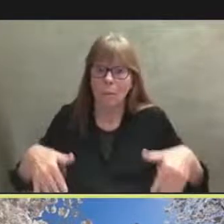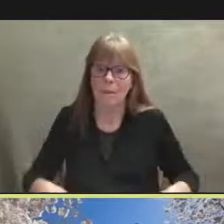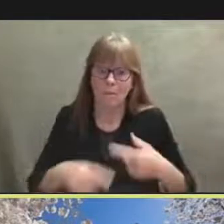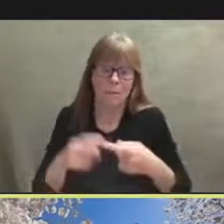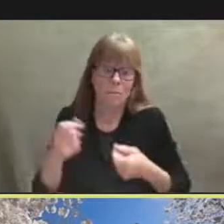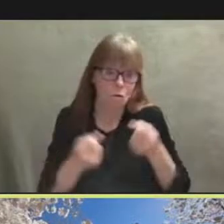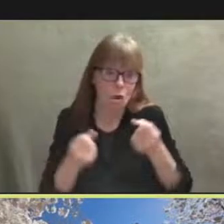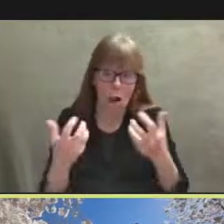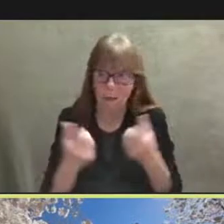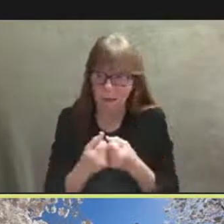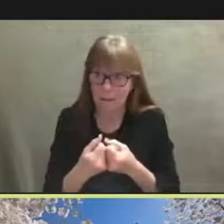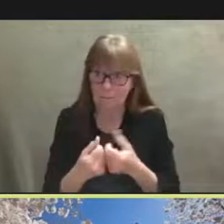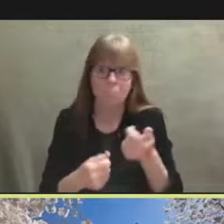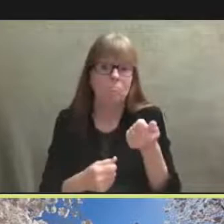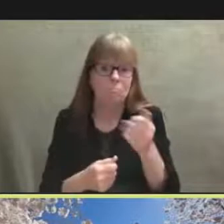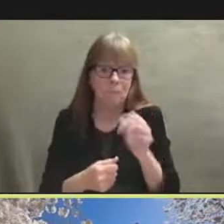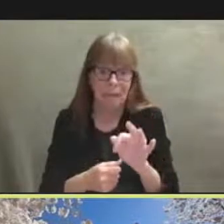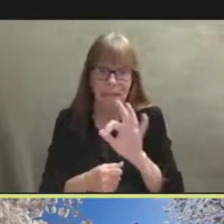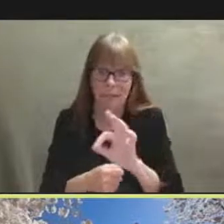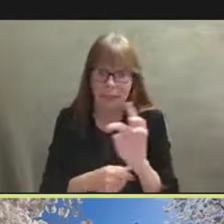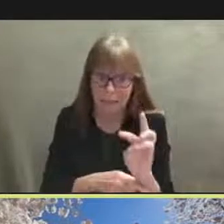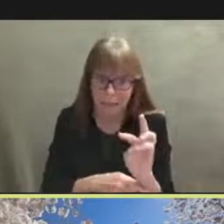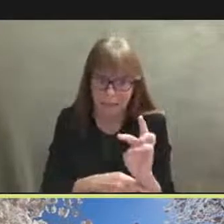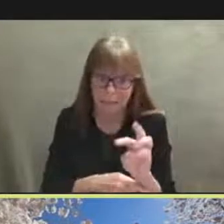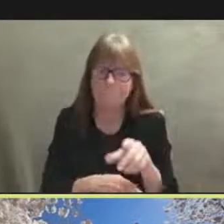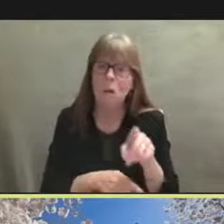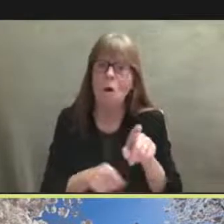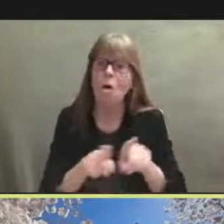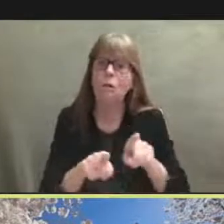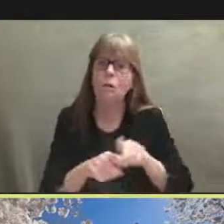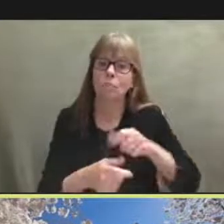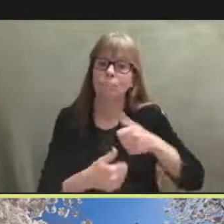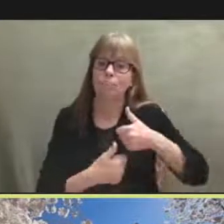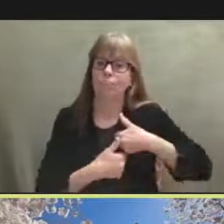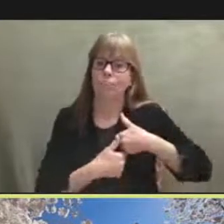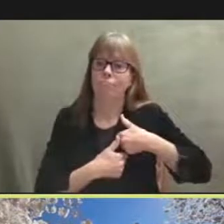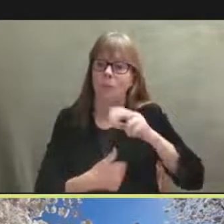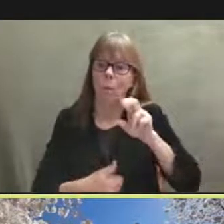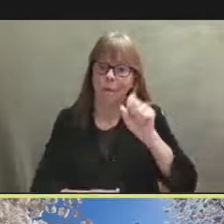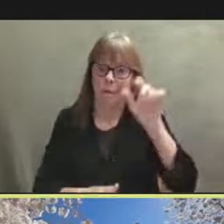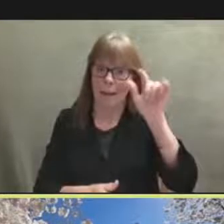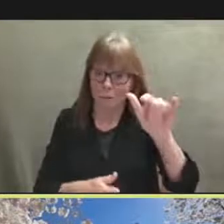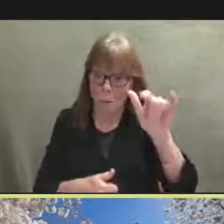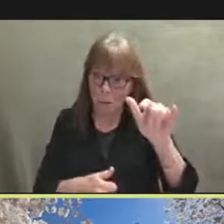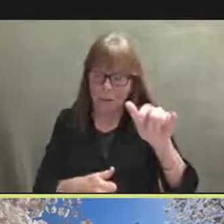in 1996. Andres is also a veteran of the United States Air Force, having served honorably for 14